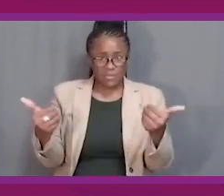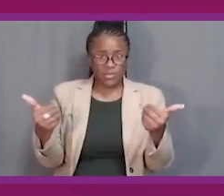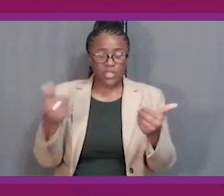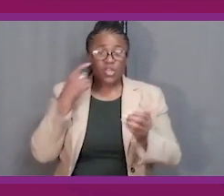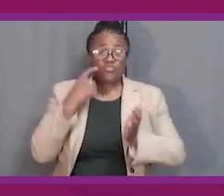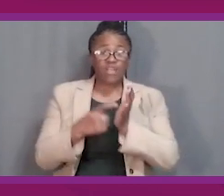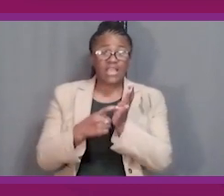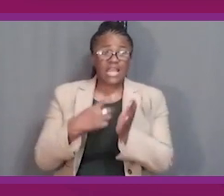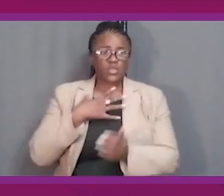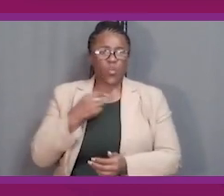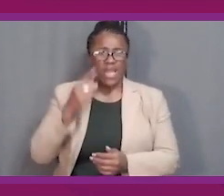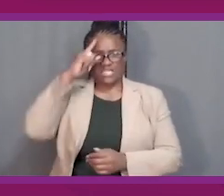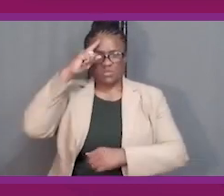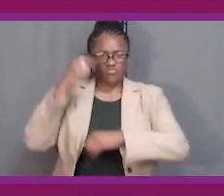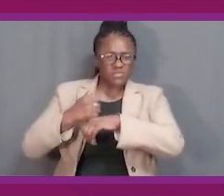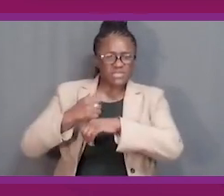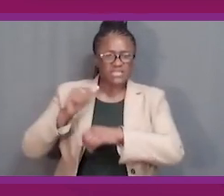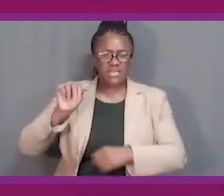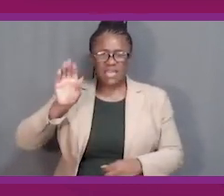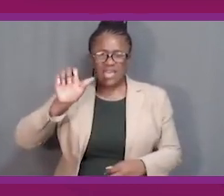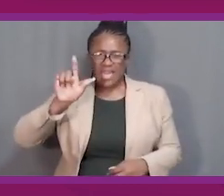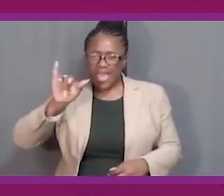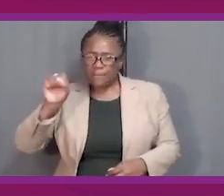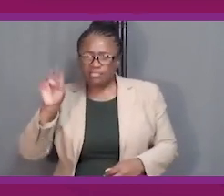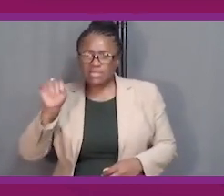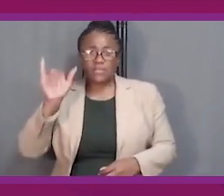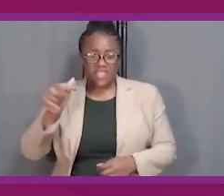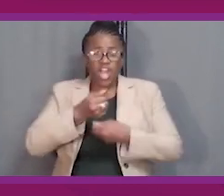so this is why we need to mobilize together so that we can achieve collective liberation.